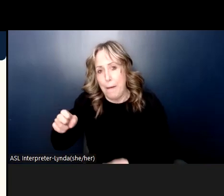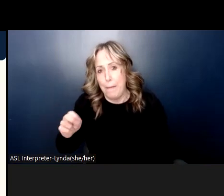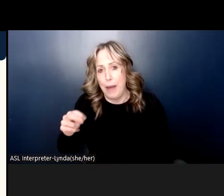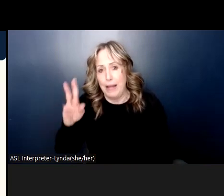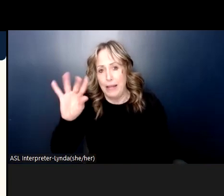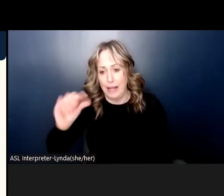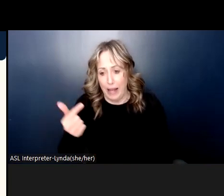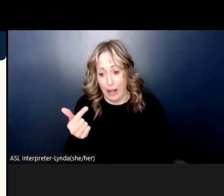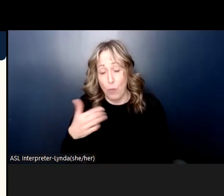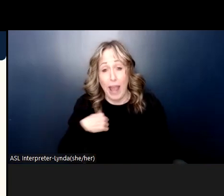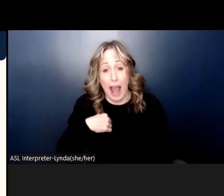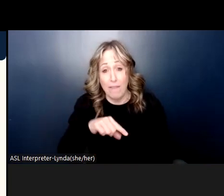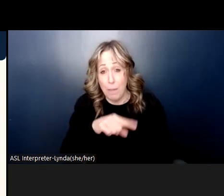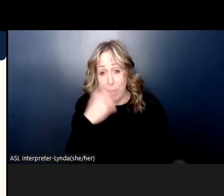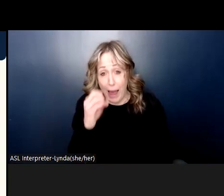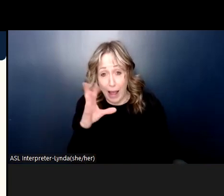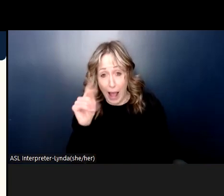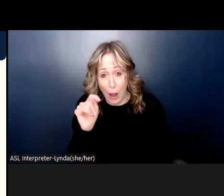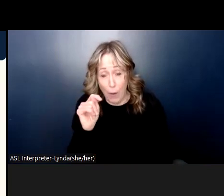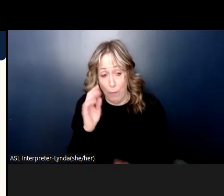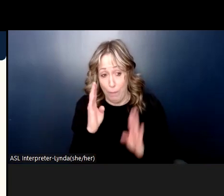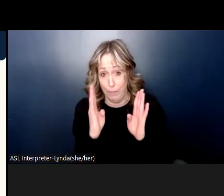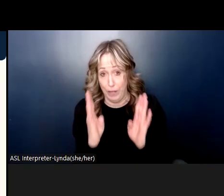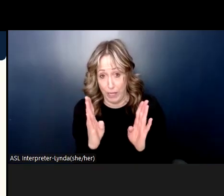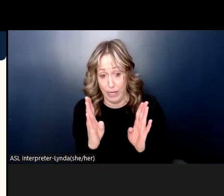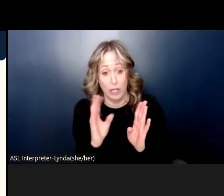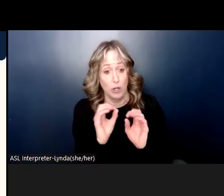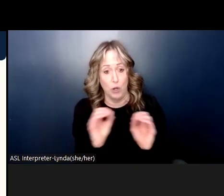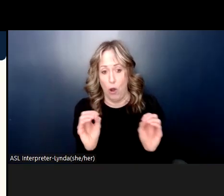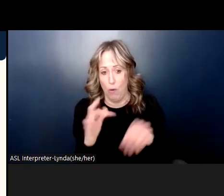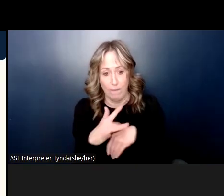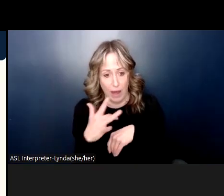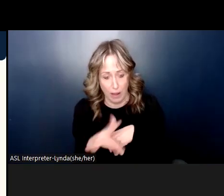No financial system available. And anybody that is doing an interface